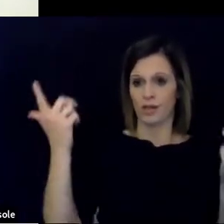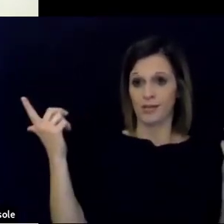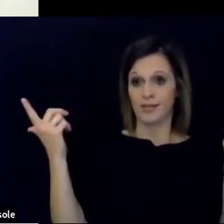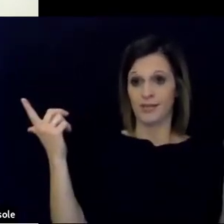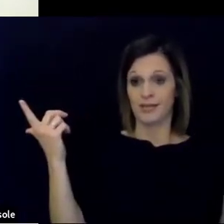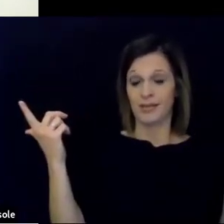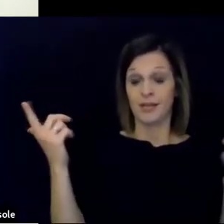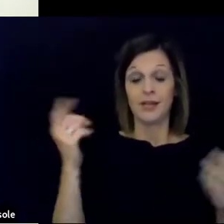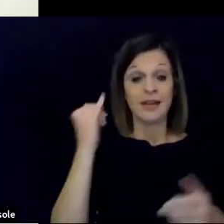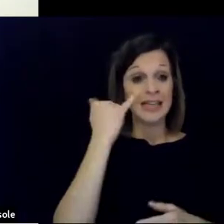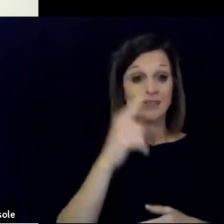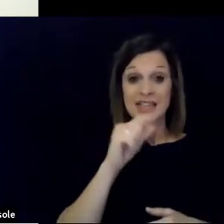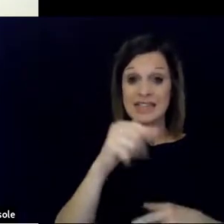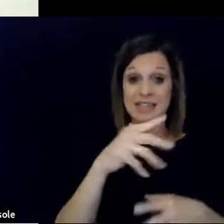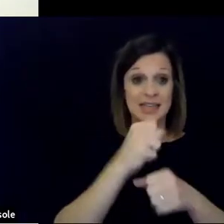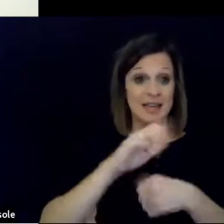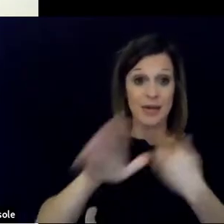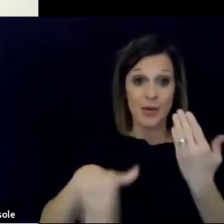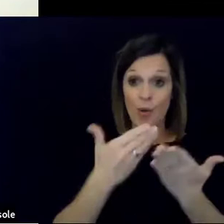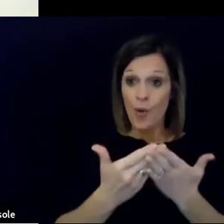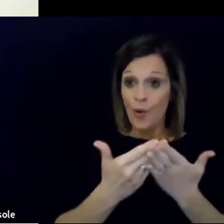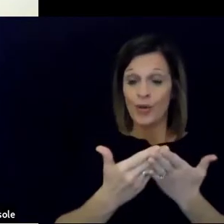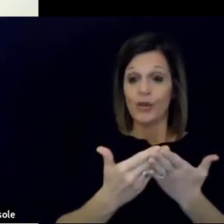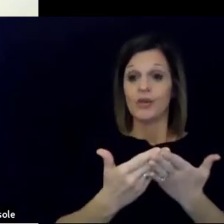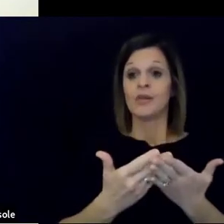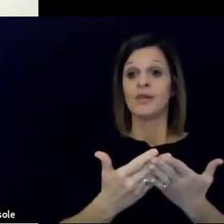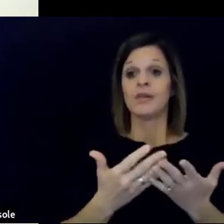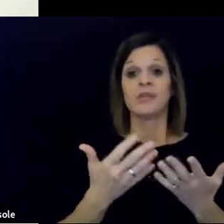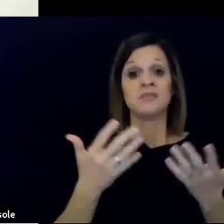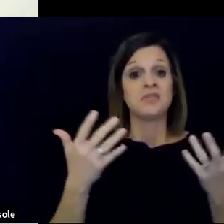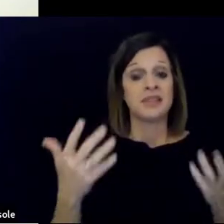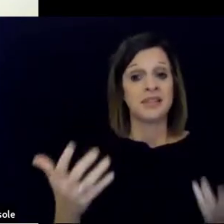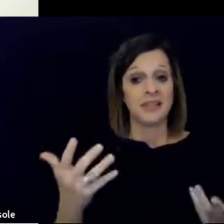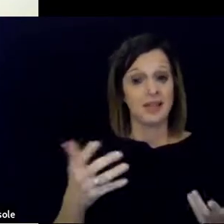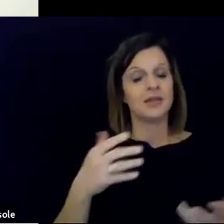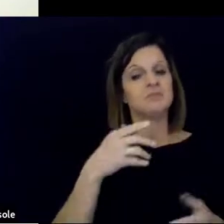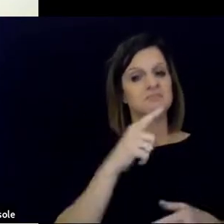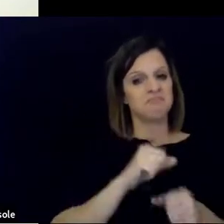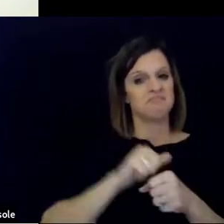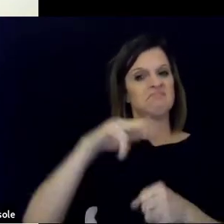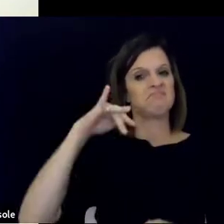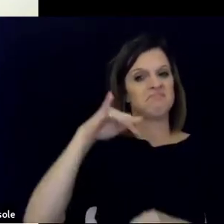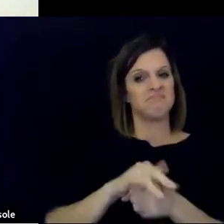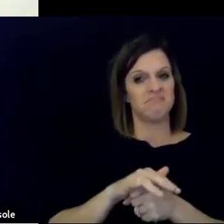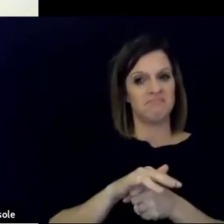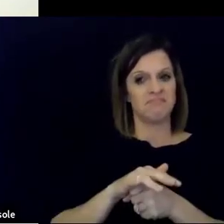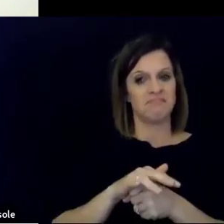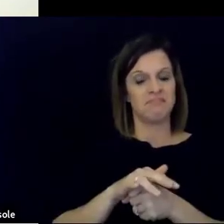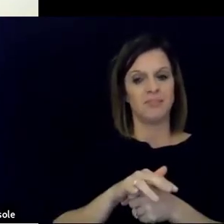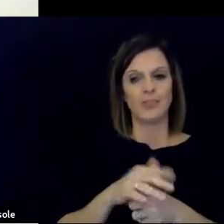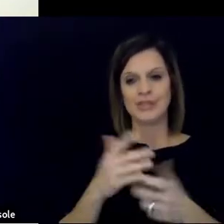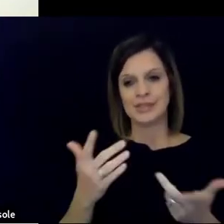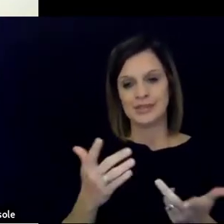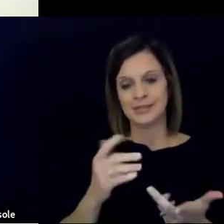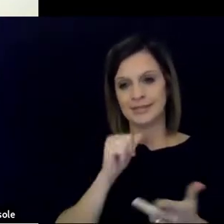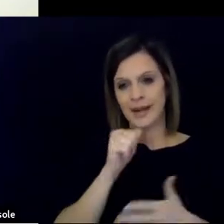And if he doesn't get all the balloons, then he starts having a temper tantrum, which is a very unpleasant thing to have in a store,